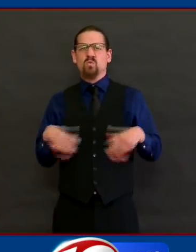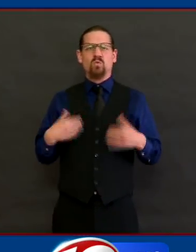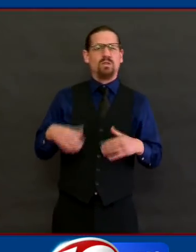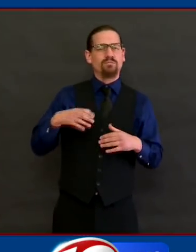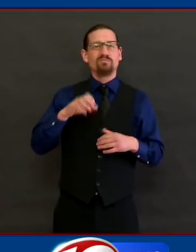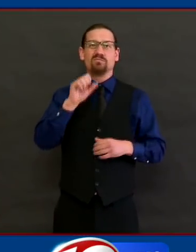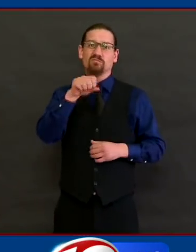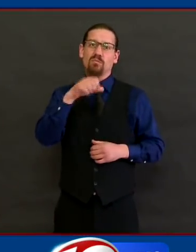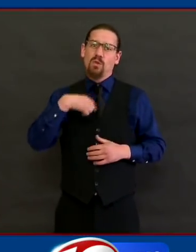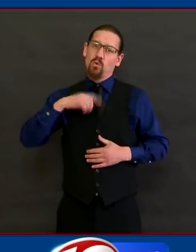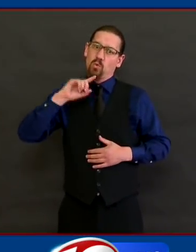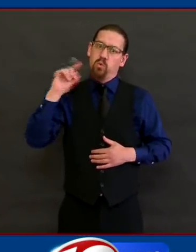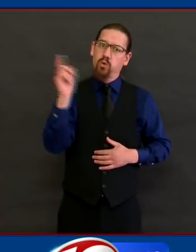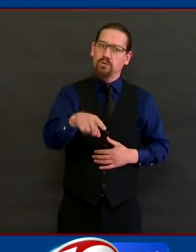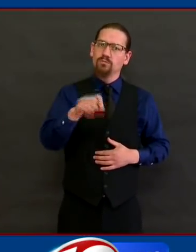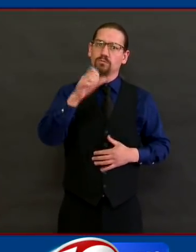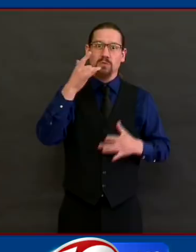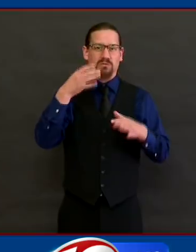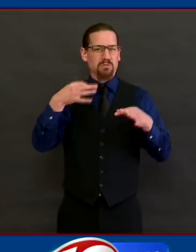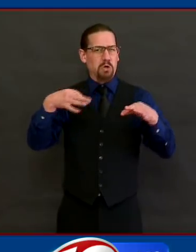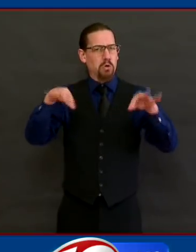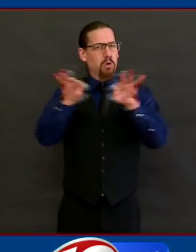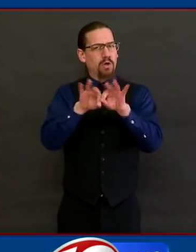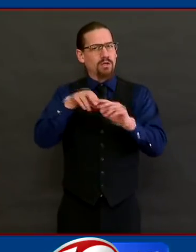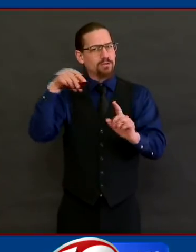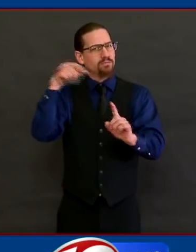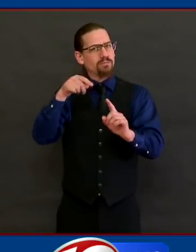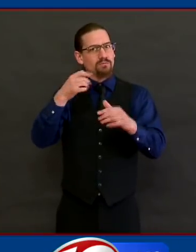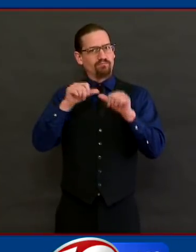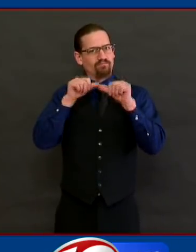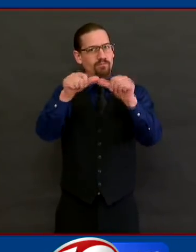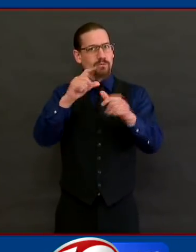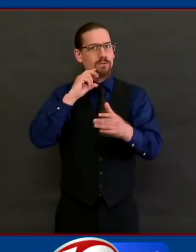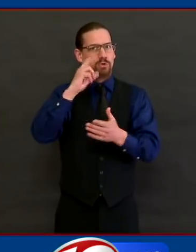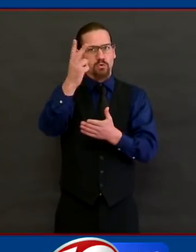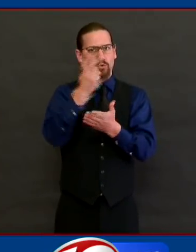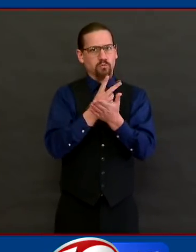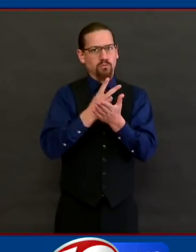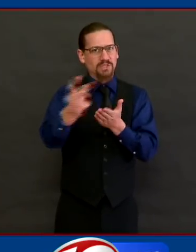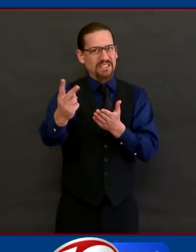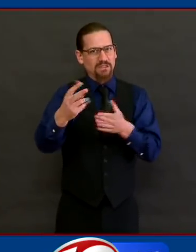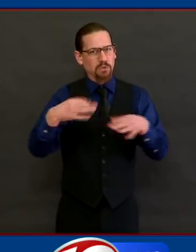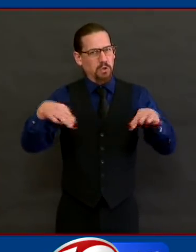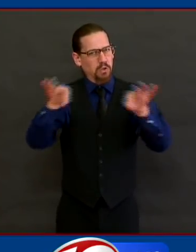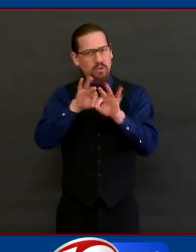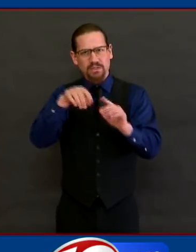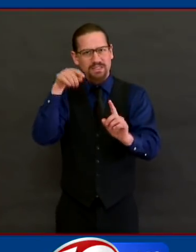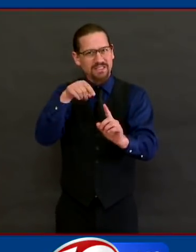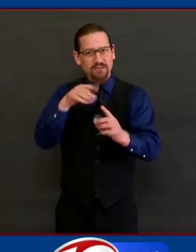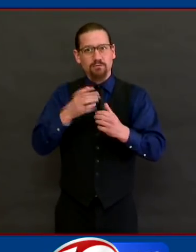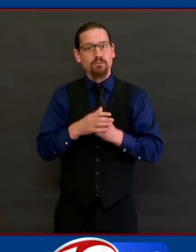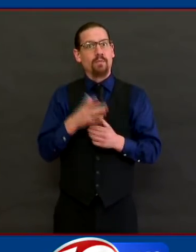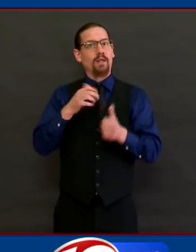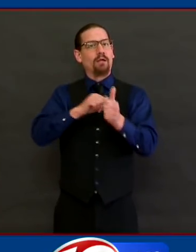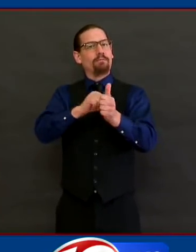WE ALL WONDER IS IT NECESSARY, WEARING A MASK MAKES IT EVEN MORE DIFFICULT. THE ANSWERS ARE IT IS NECESSARY.